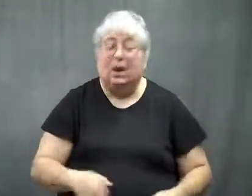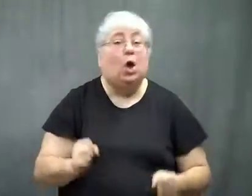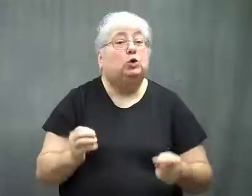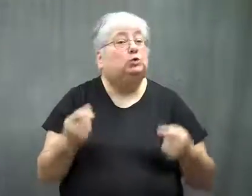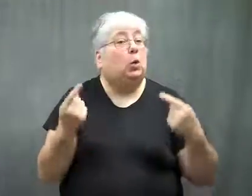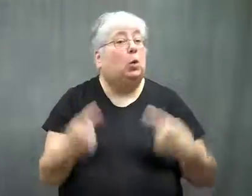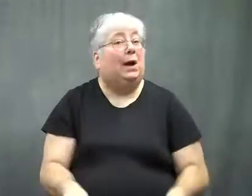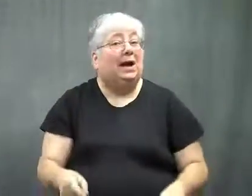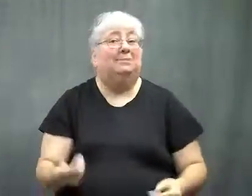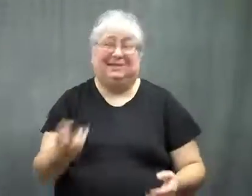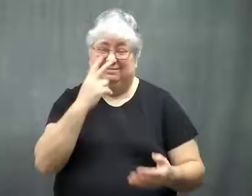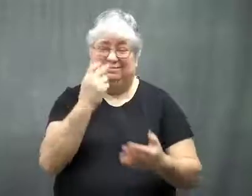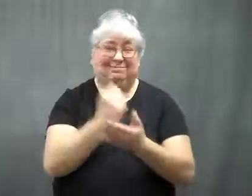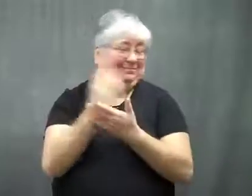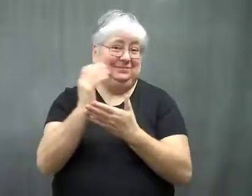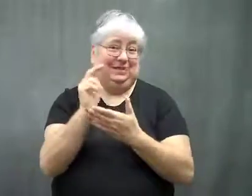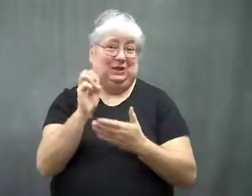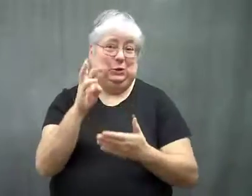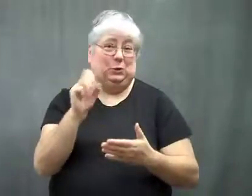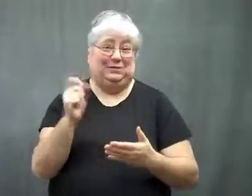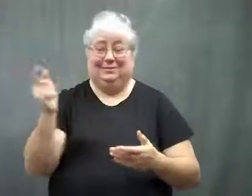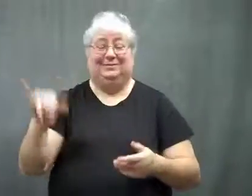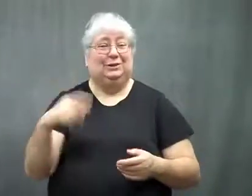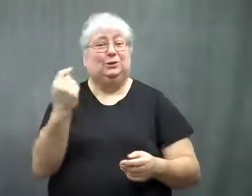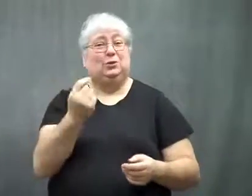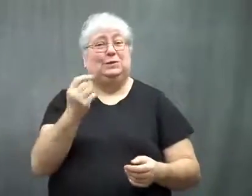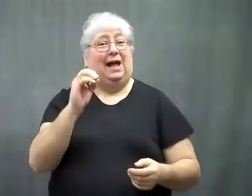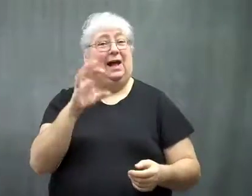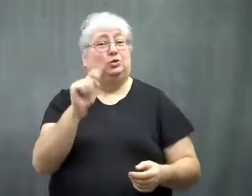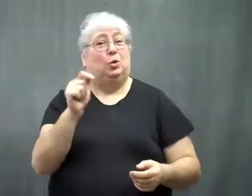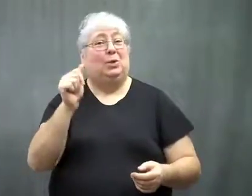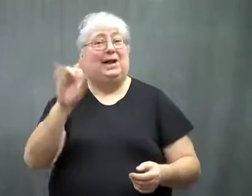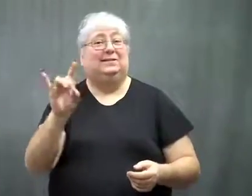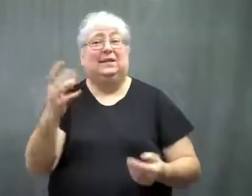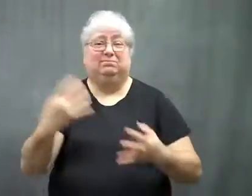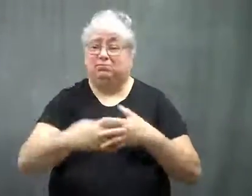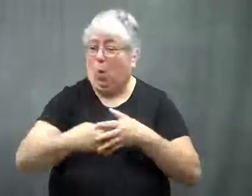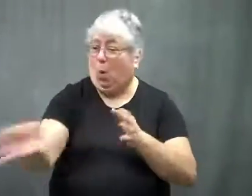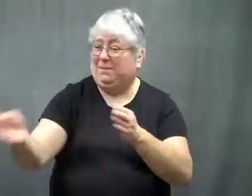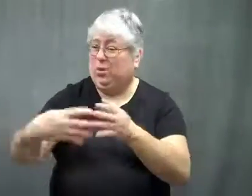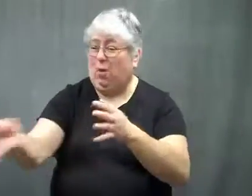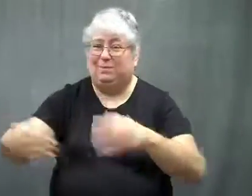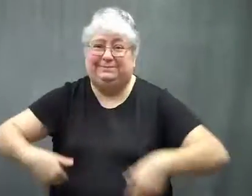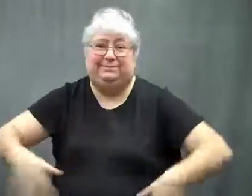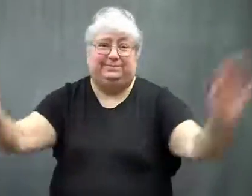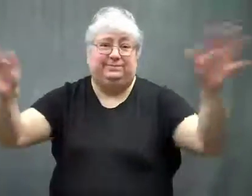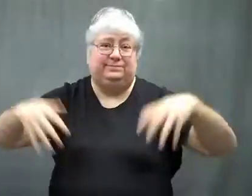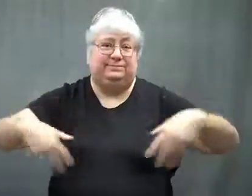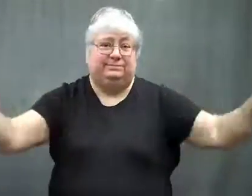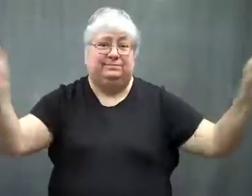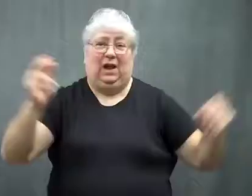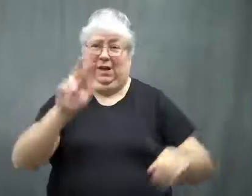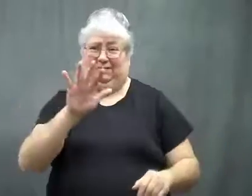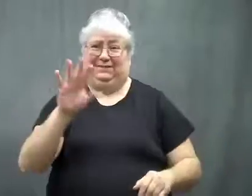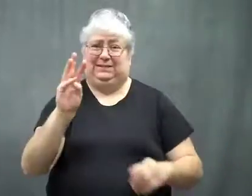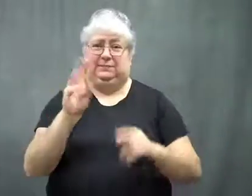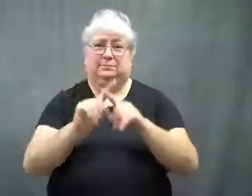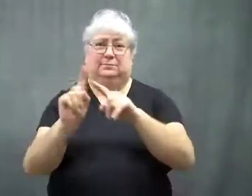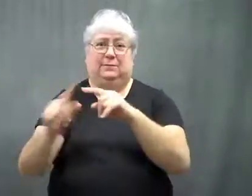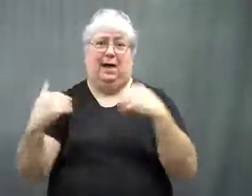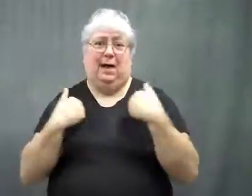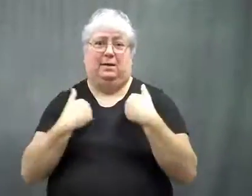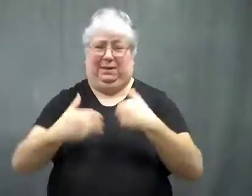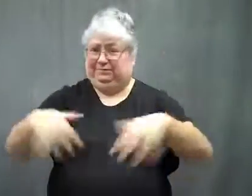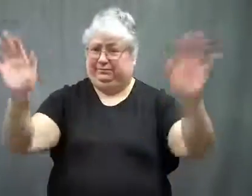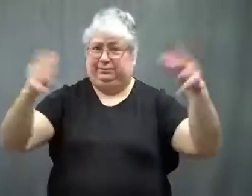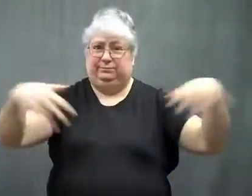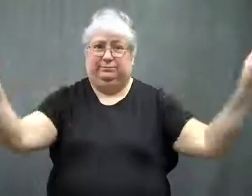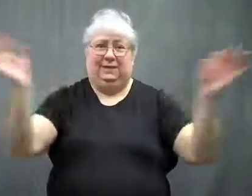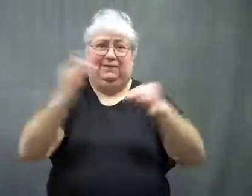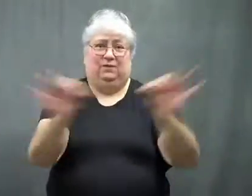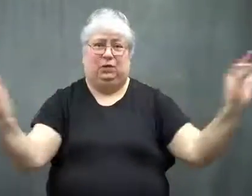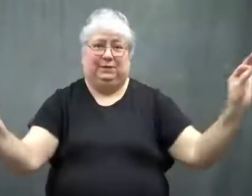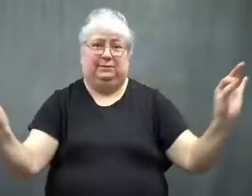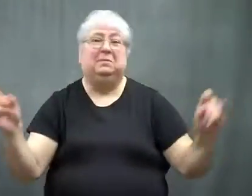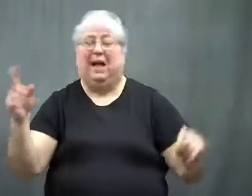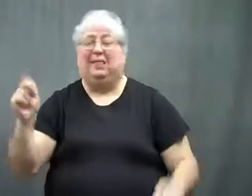On October 18, it was in the news,